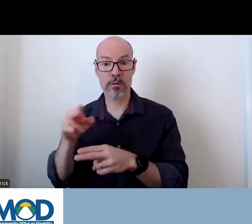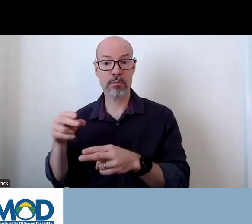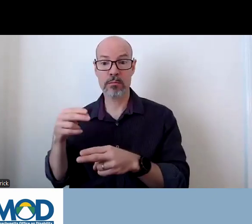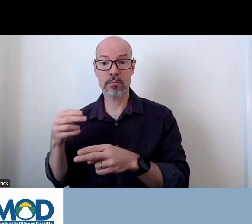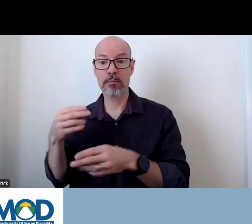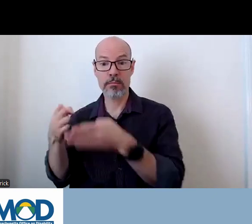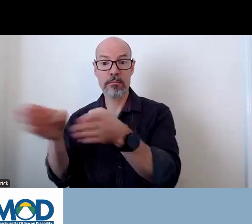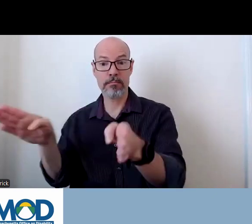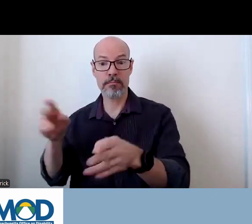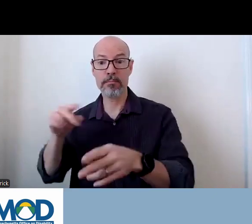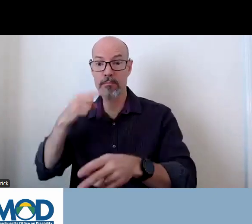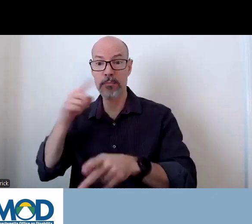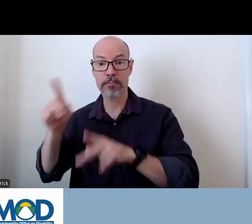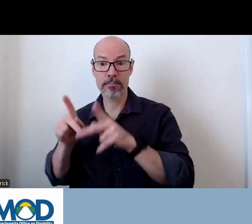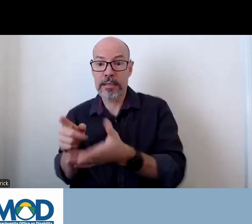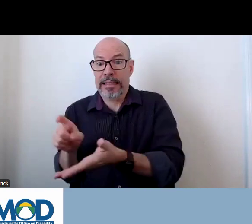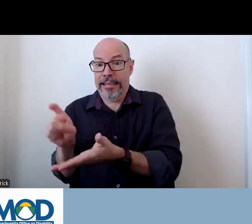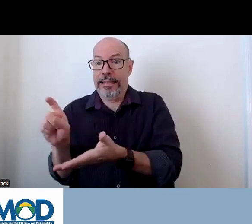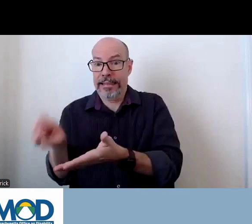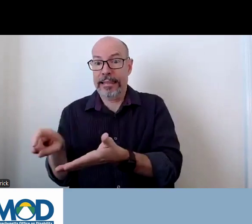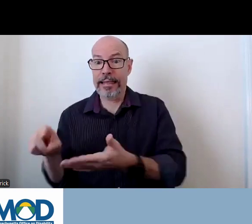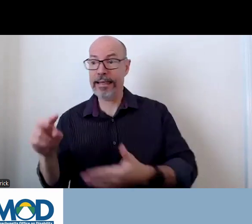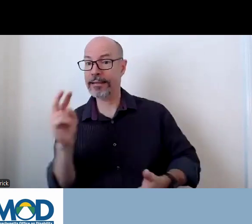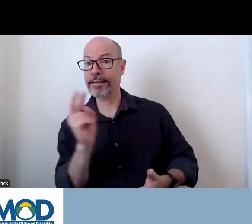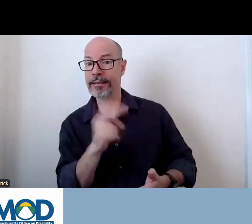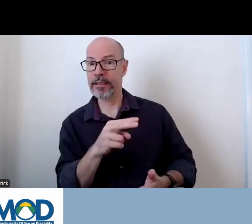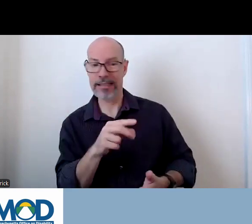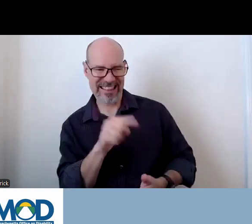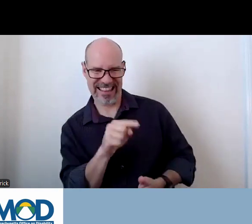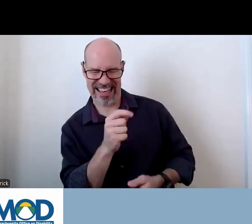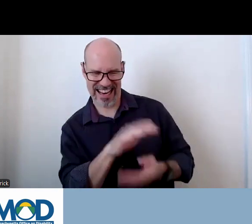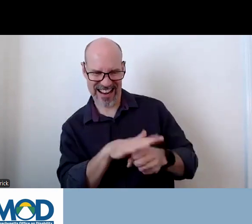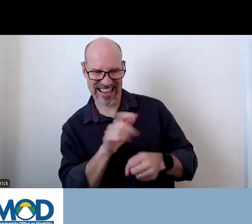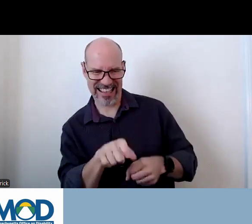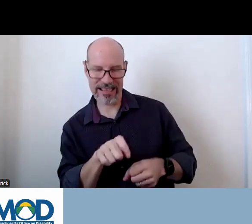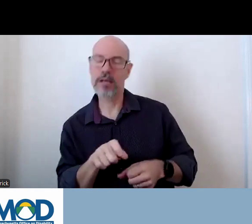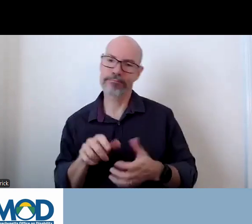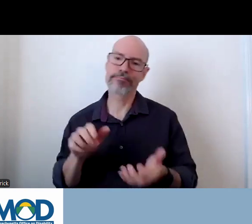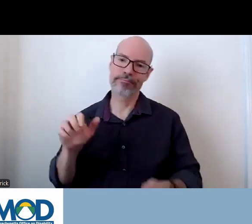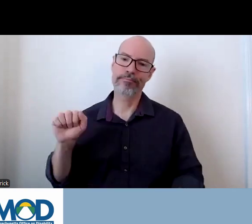communication to, to be able to, you know, read the content, you do have general obligations under the ADA to, as an